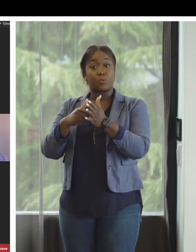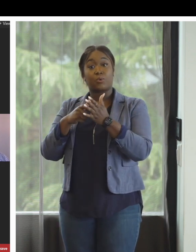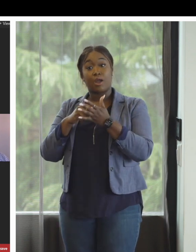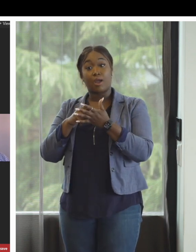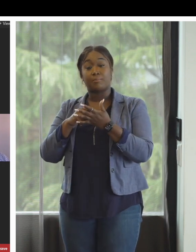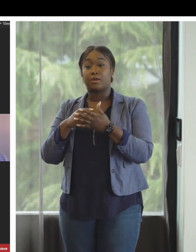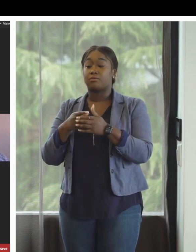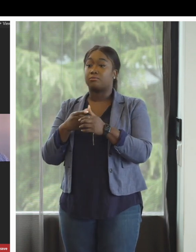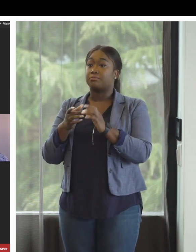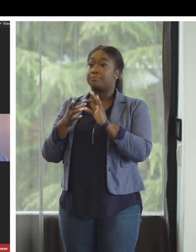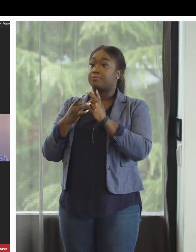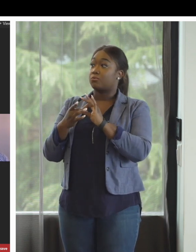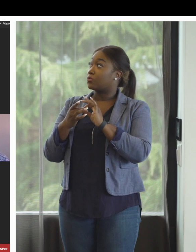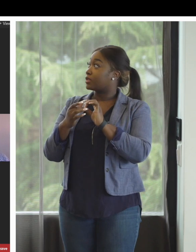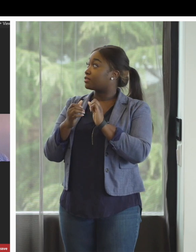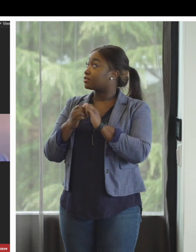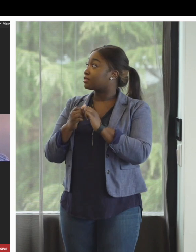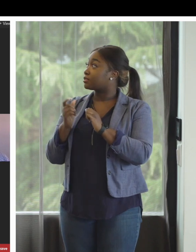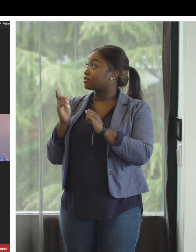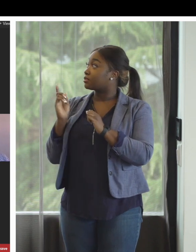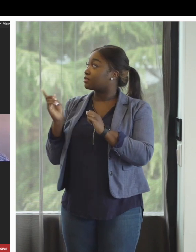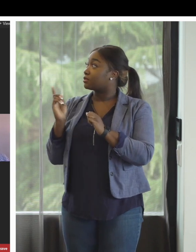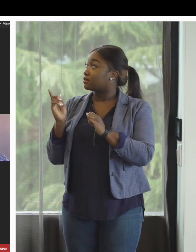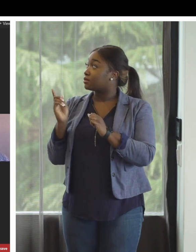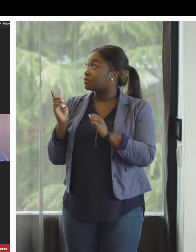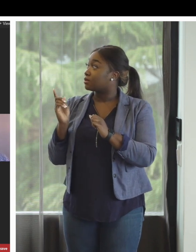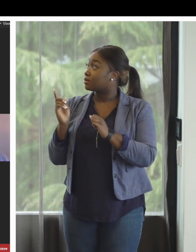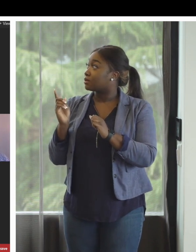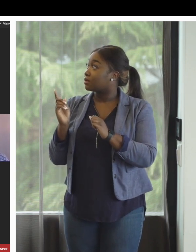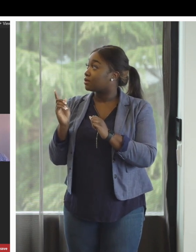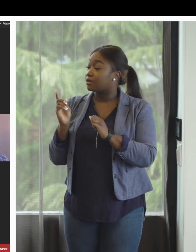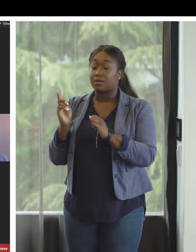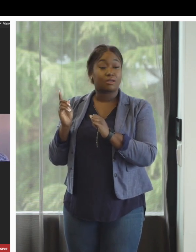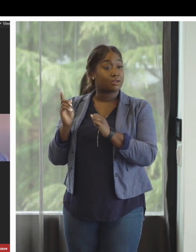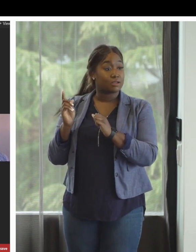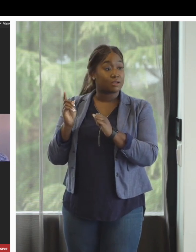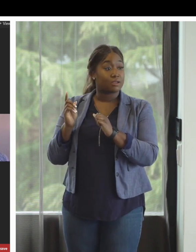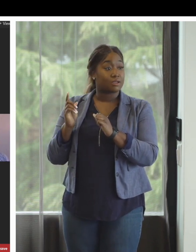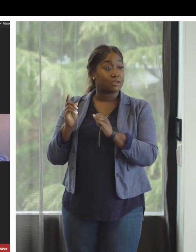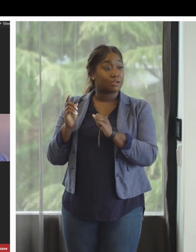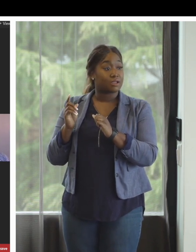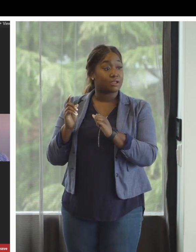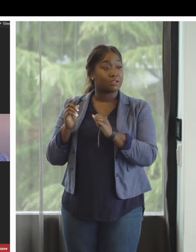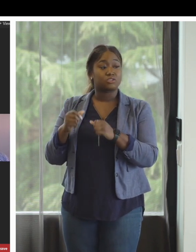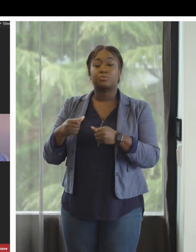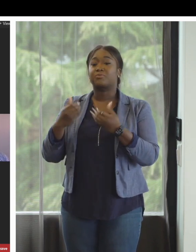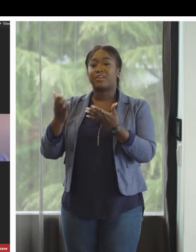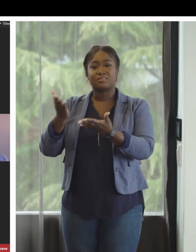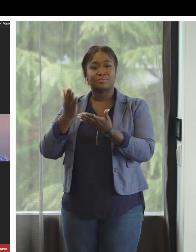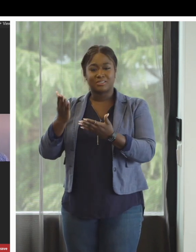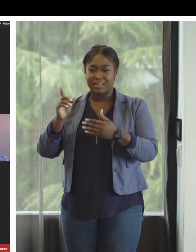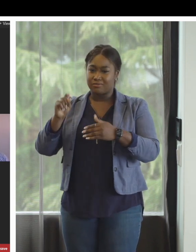participate and provide in services they need to adhere to that standard. In the US it's different where it's